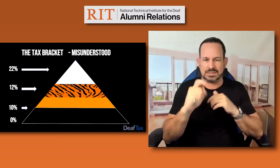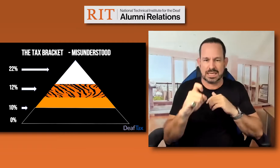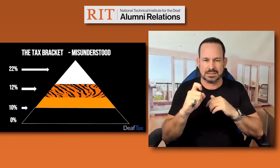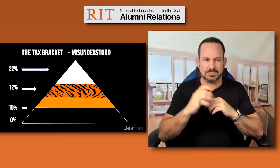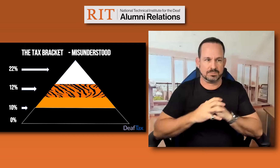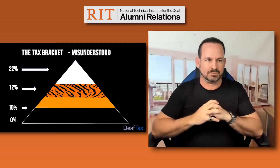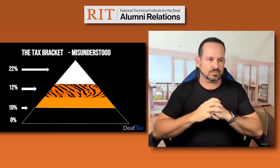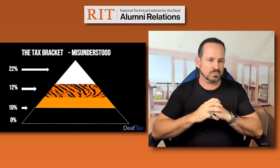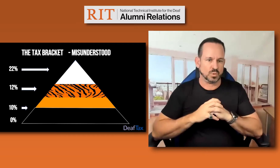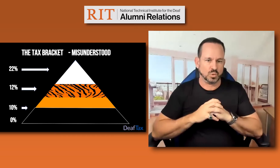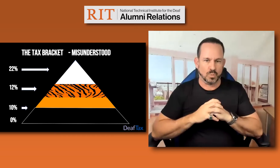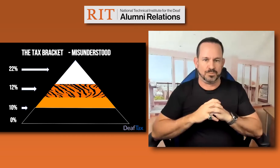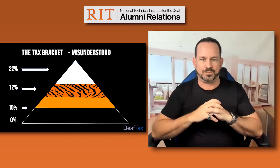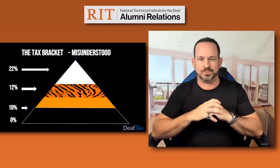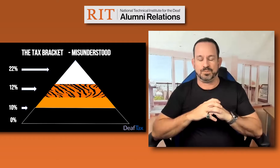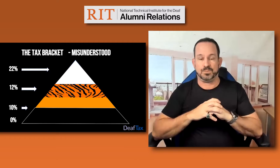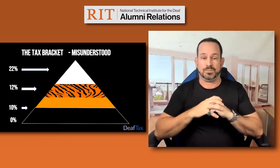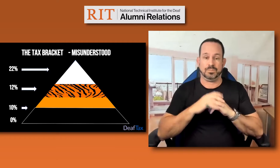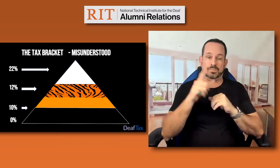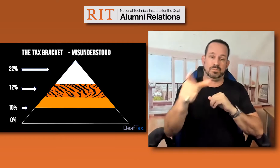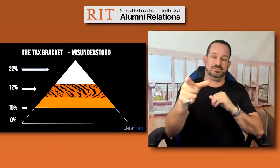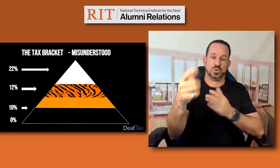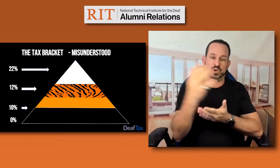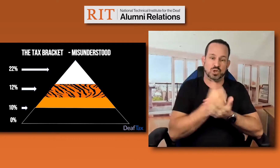the more income you have, the more tax you pay.